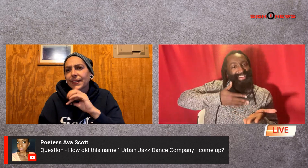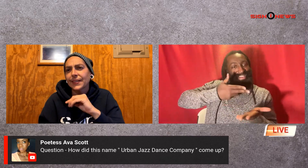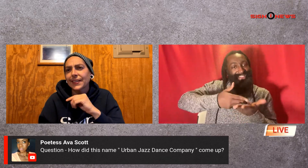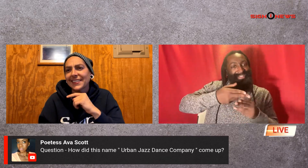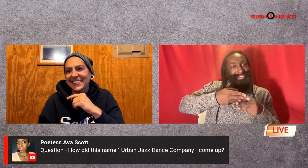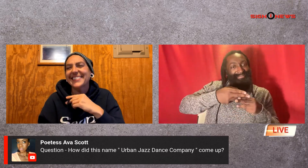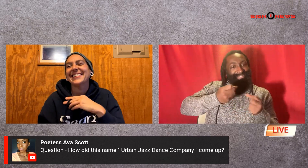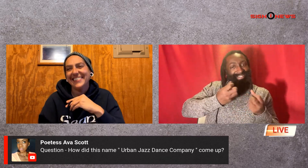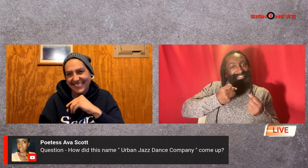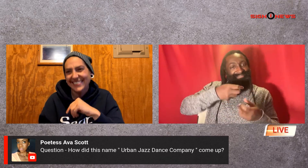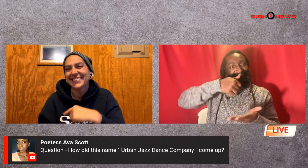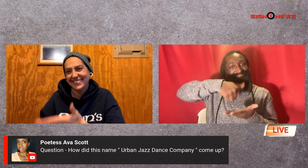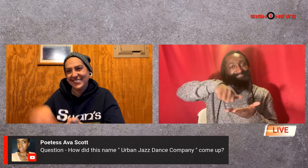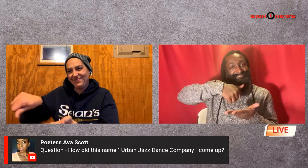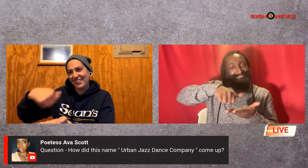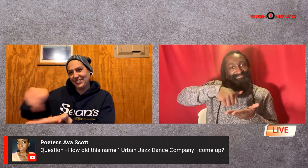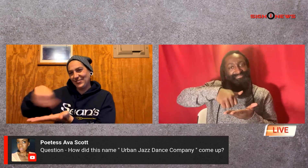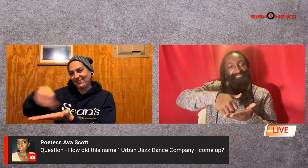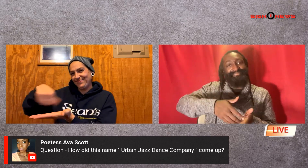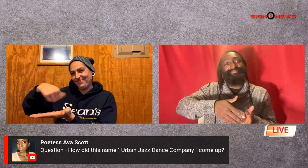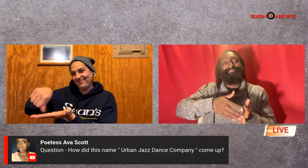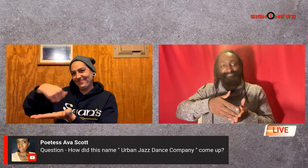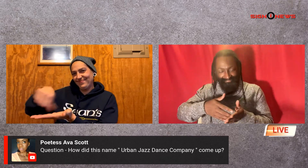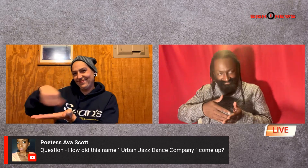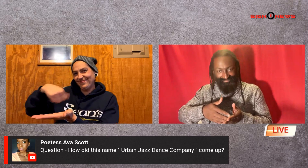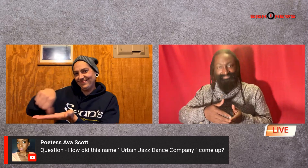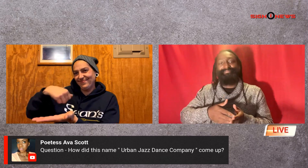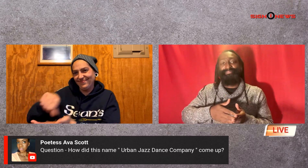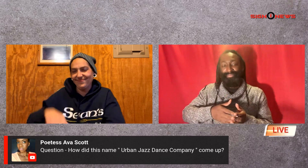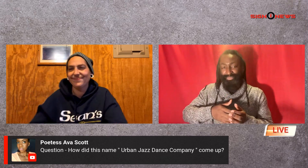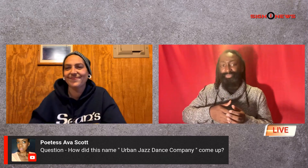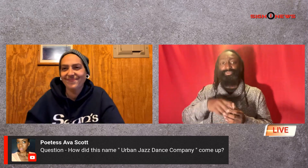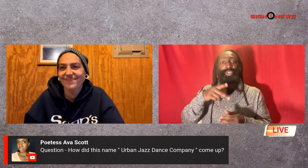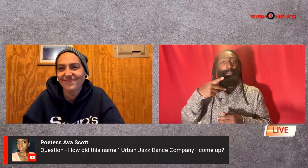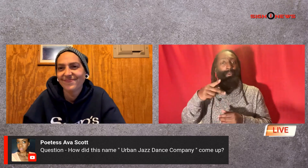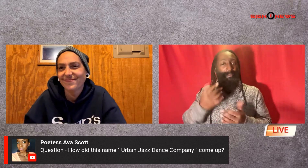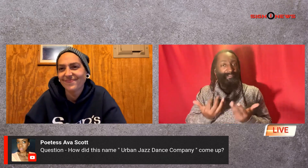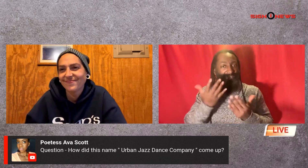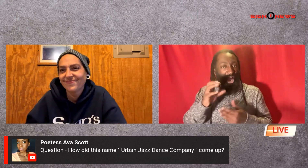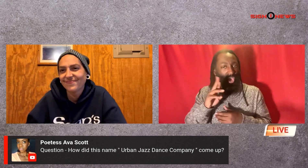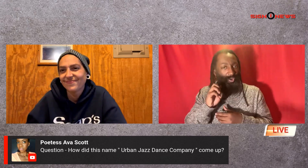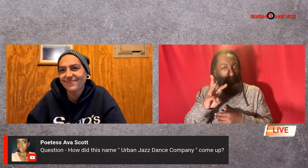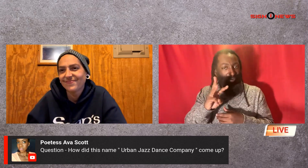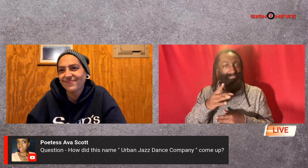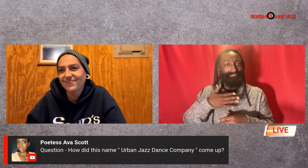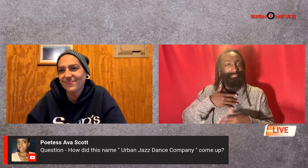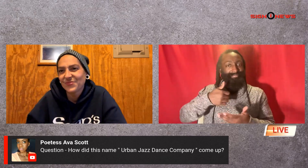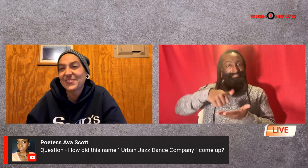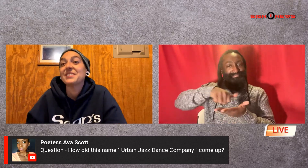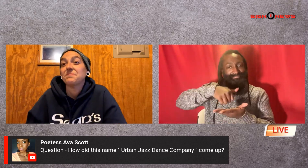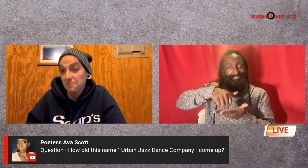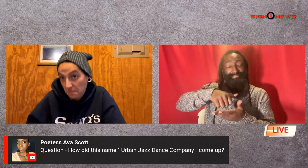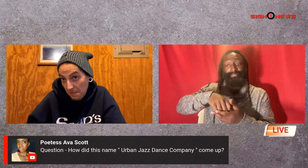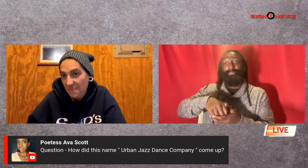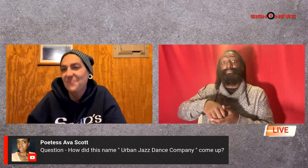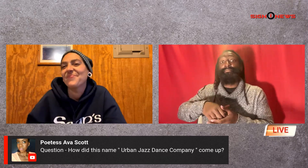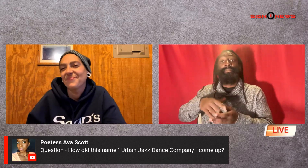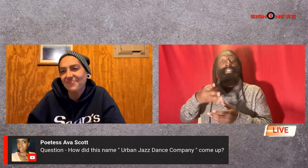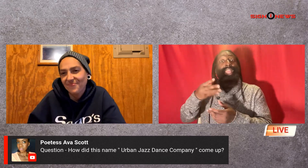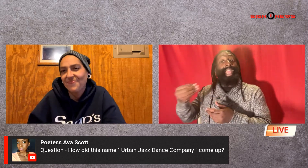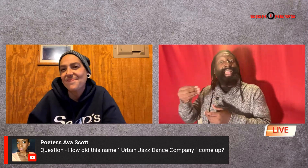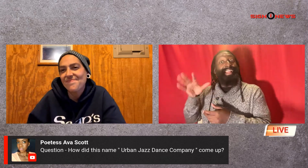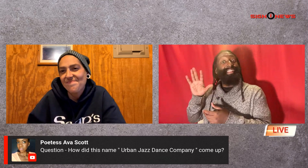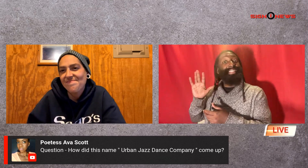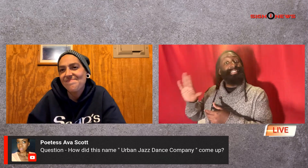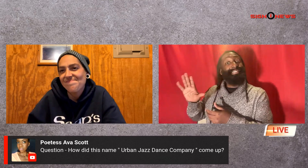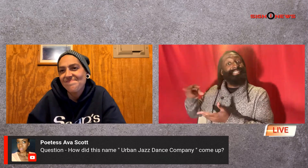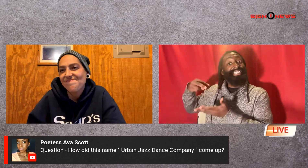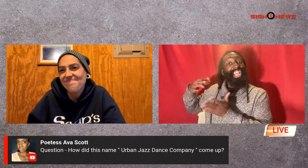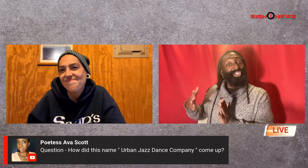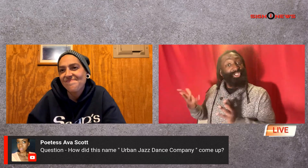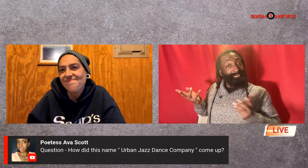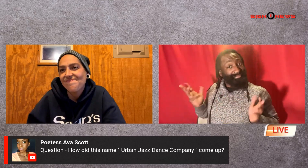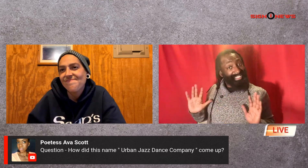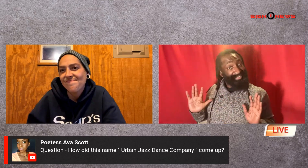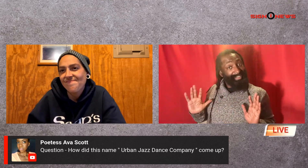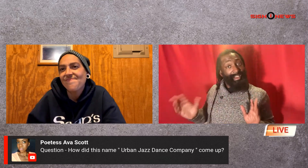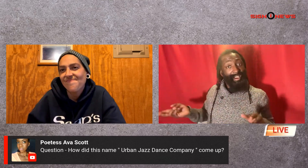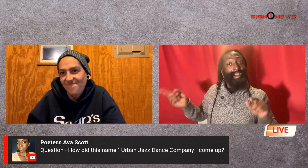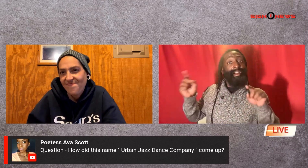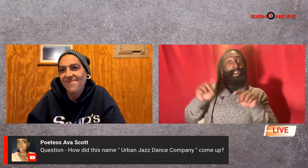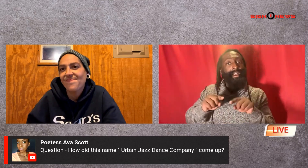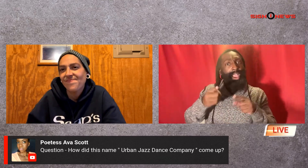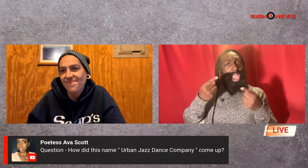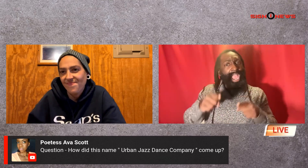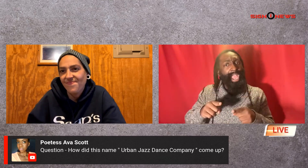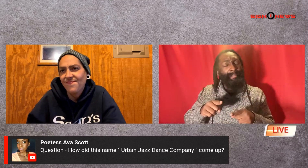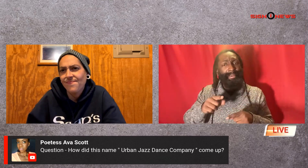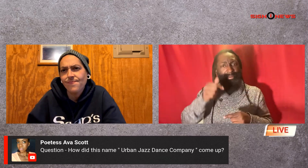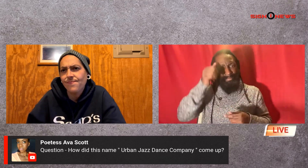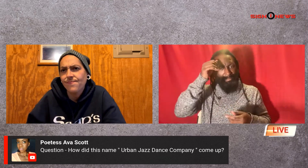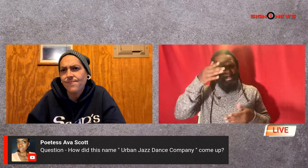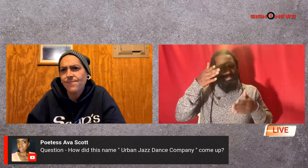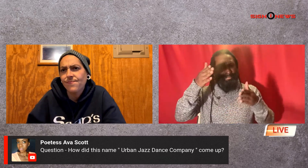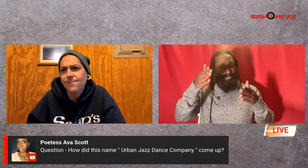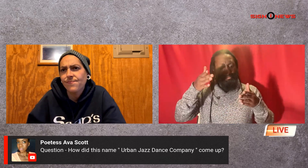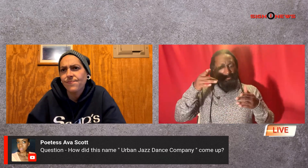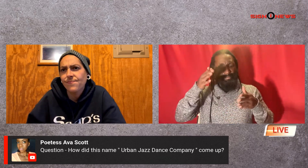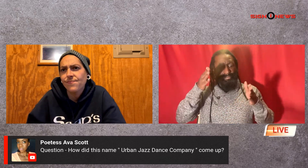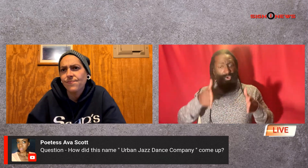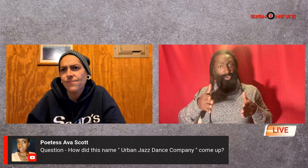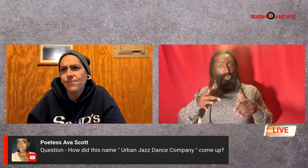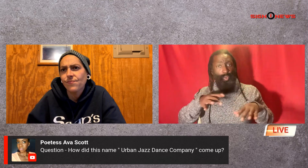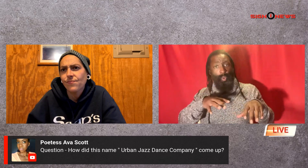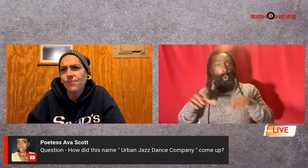used my name Antoine my sign name purple fire crew I danced and and we finished and the